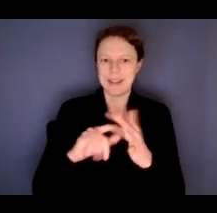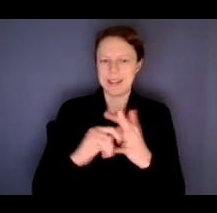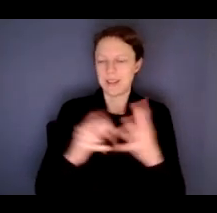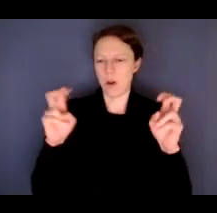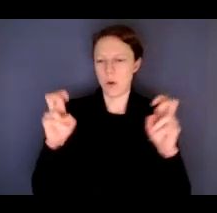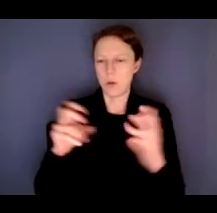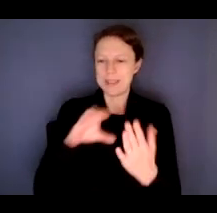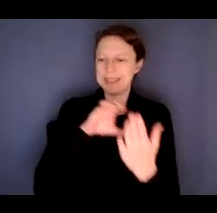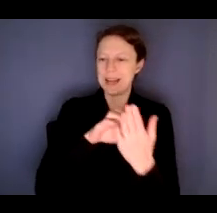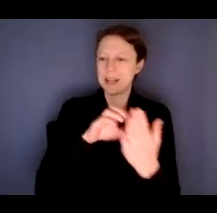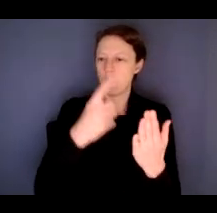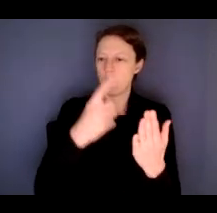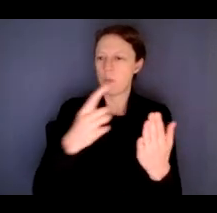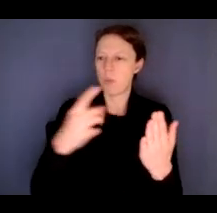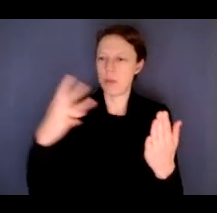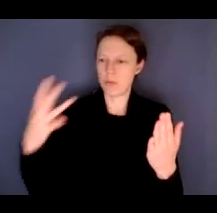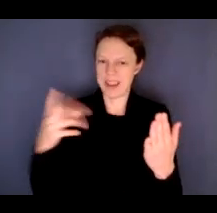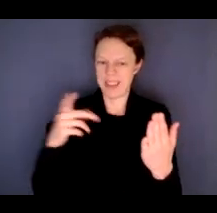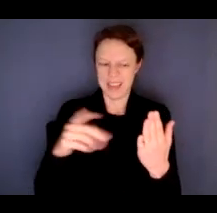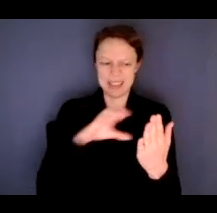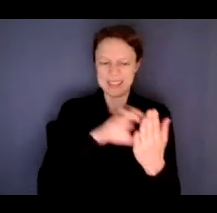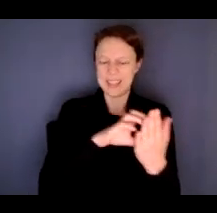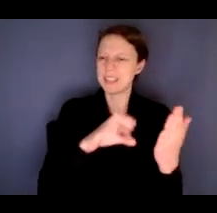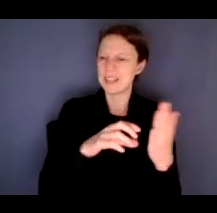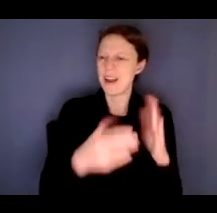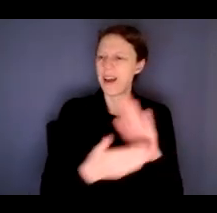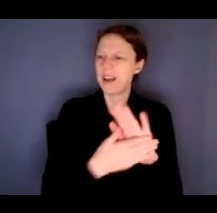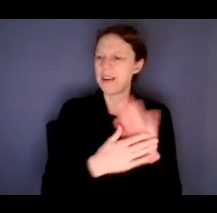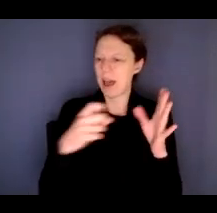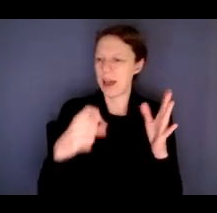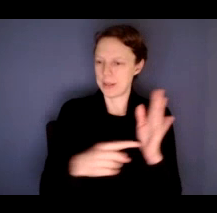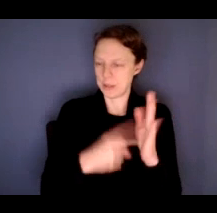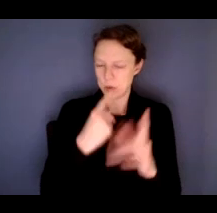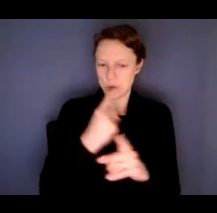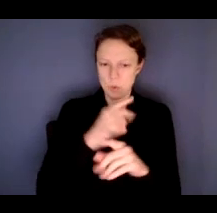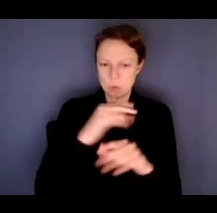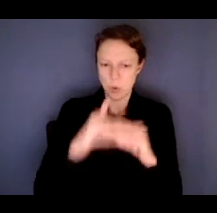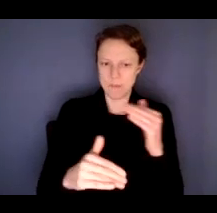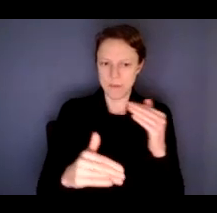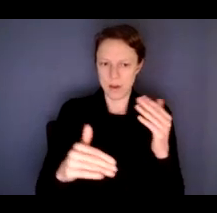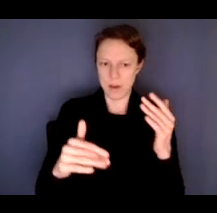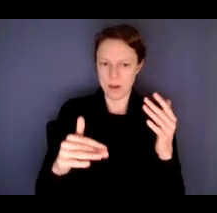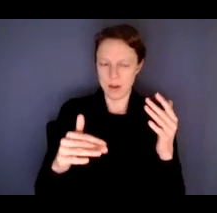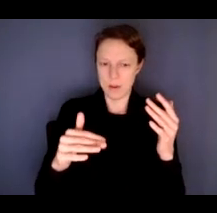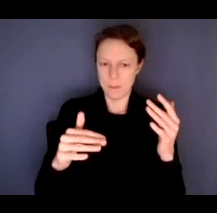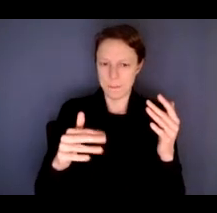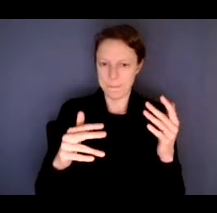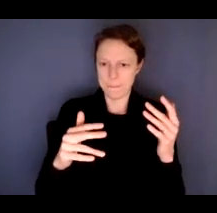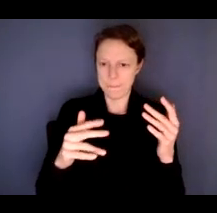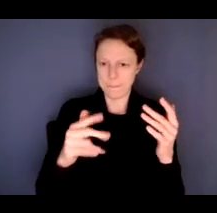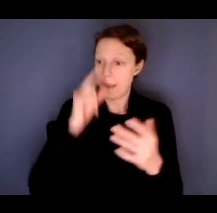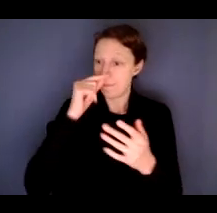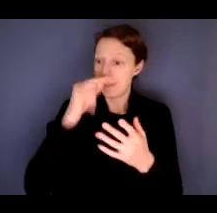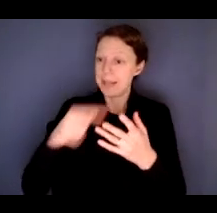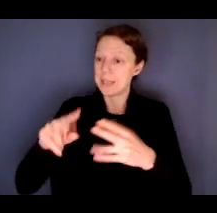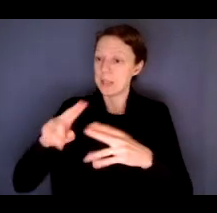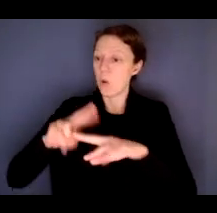of the Child Protection Act that talks about the ability of other people to be involved in